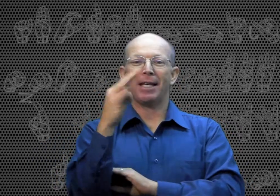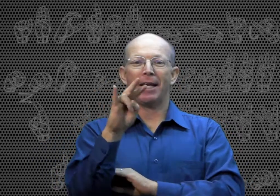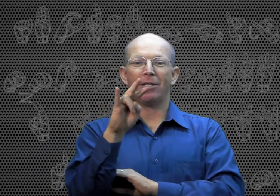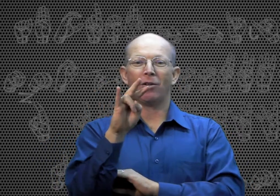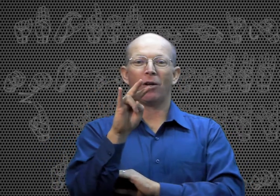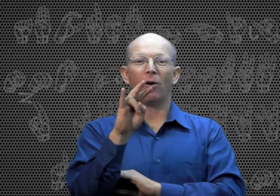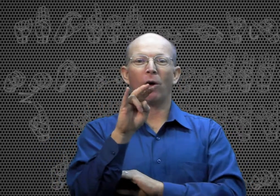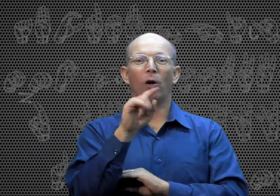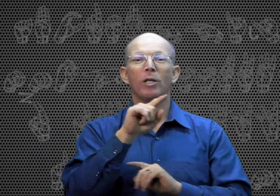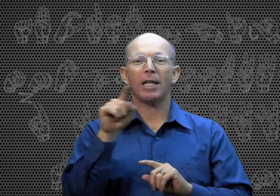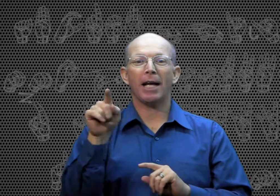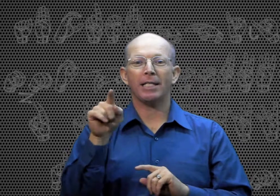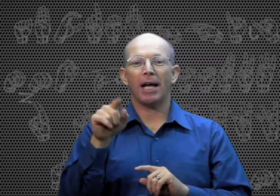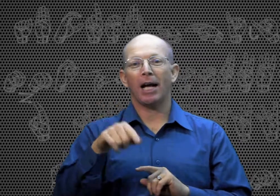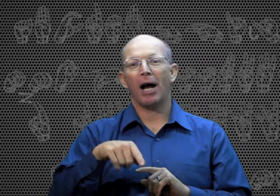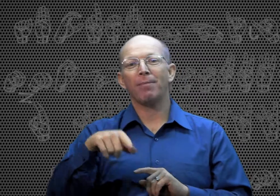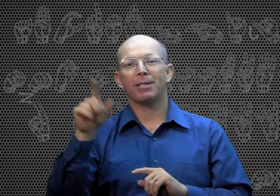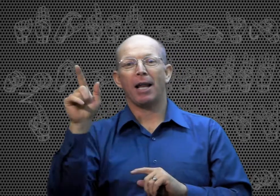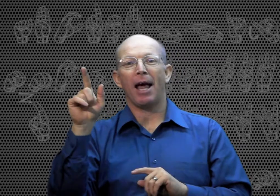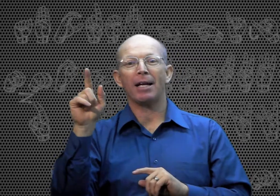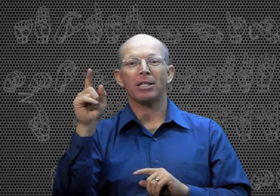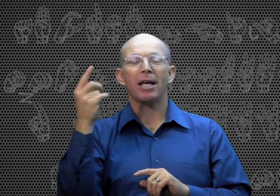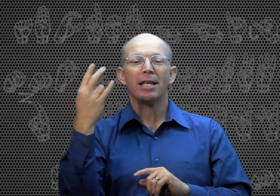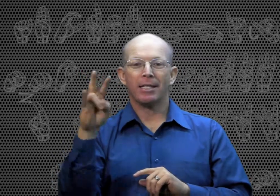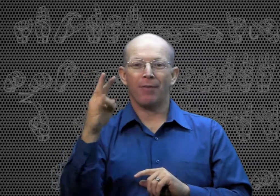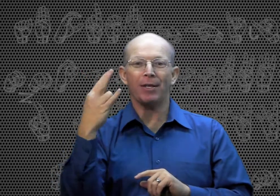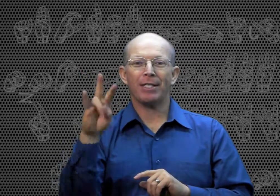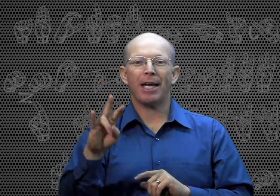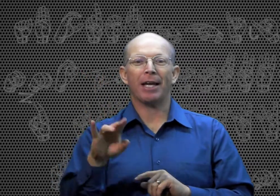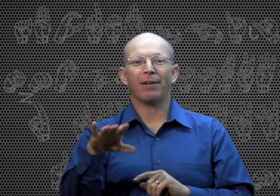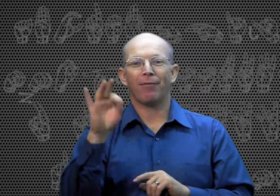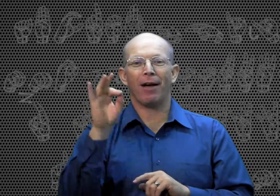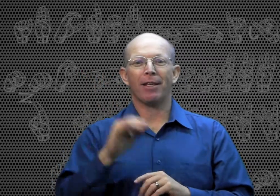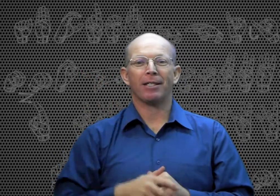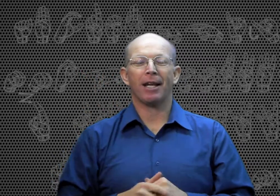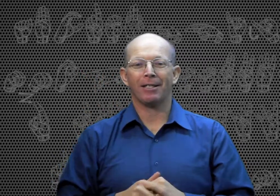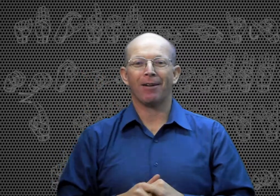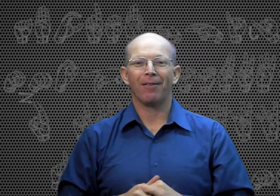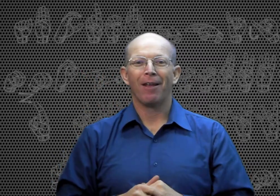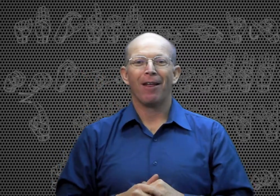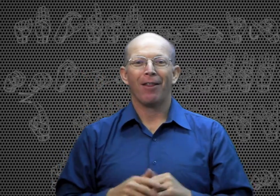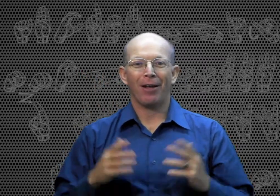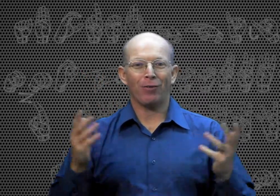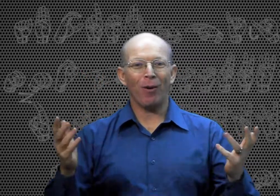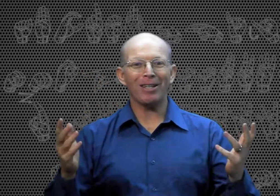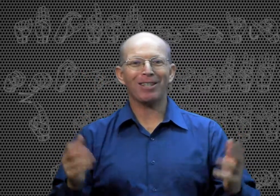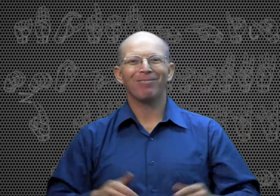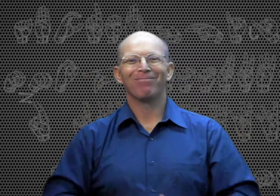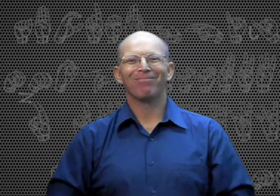So you can go to LearnSigns.com/17 to find this lesson. Thanks for watching!